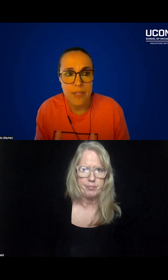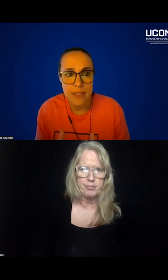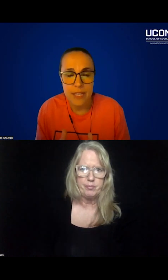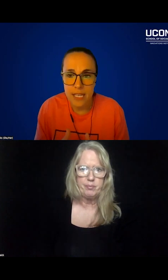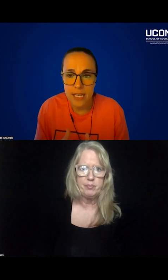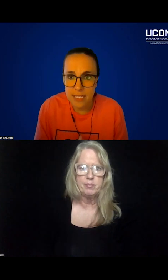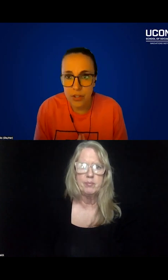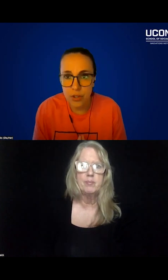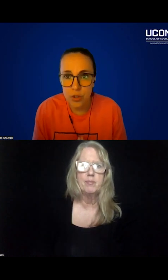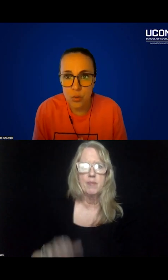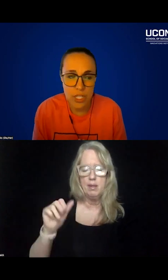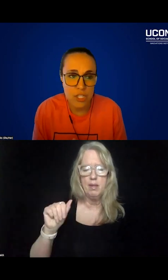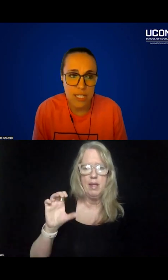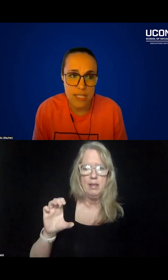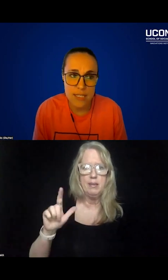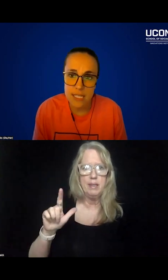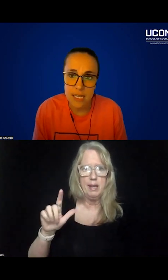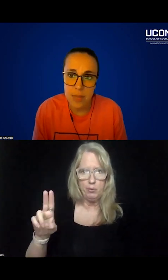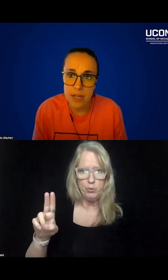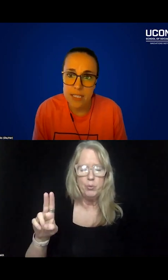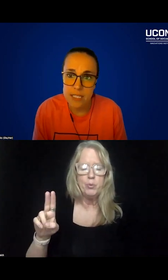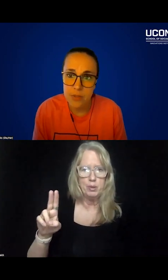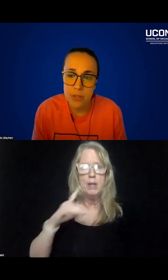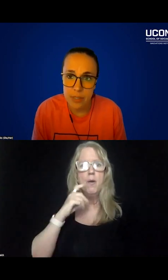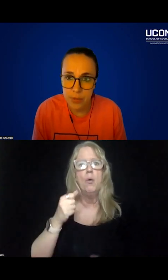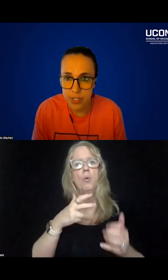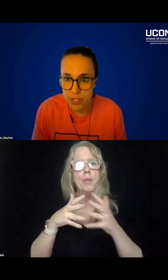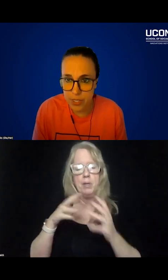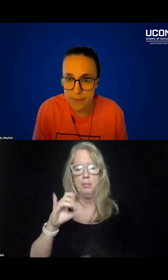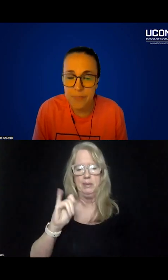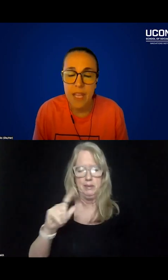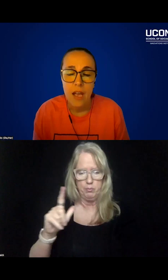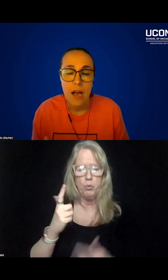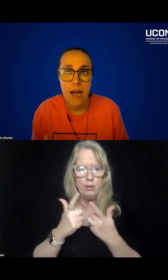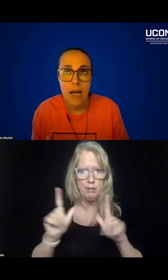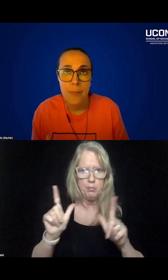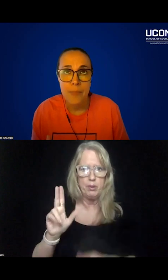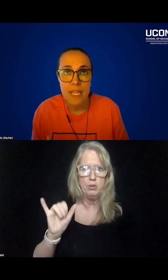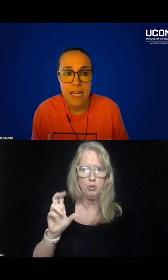THE ACLU, WHICH IS THE AMERICAN CIVIL LIBERTIES UNION, IS